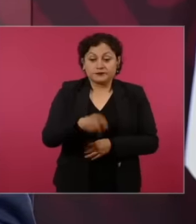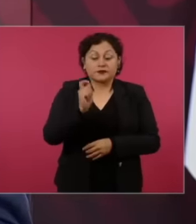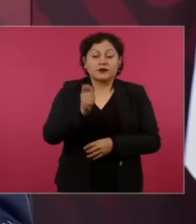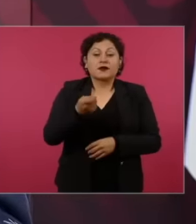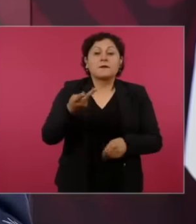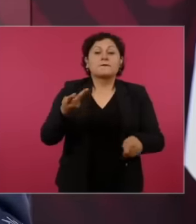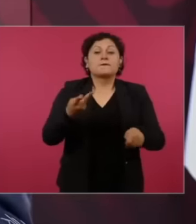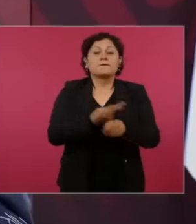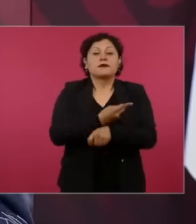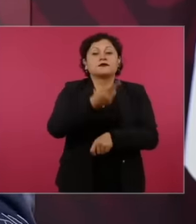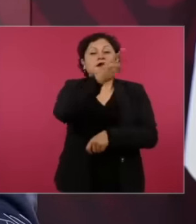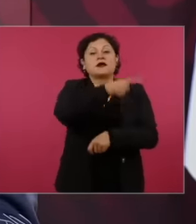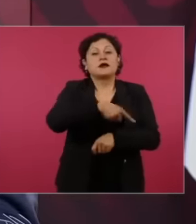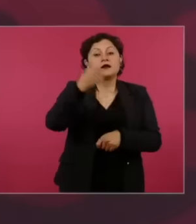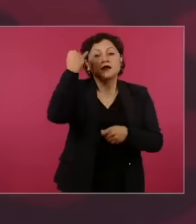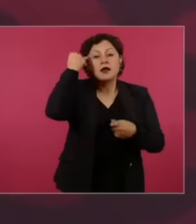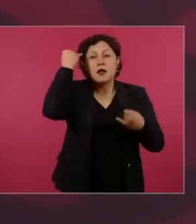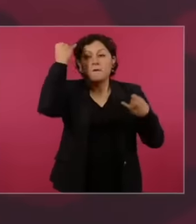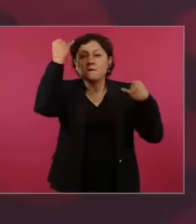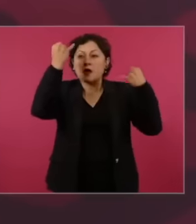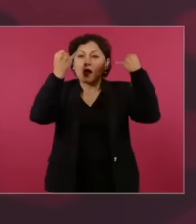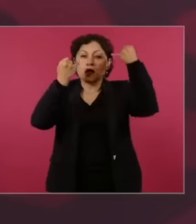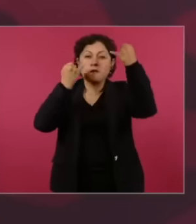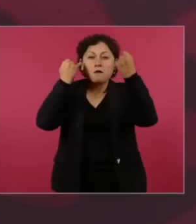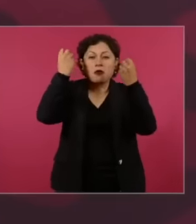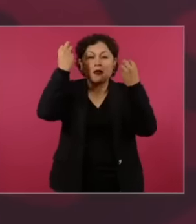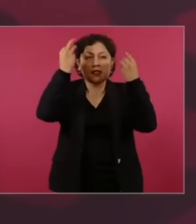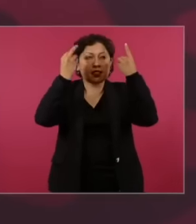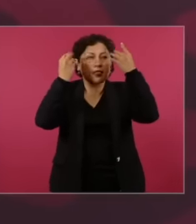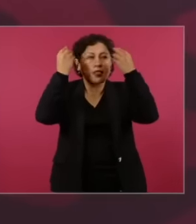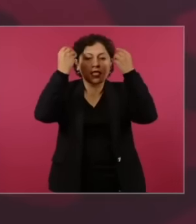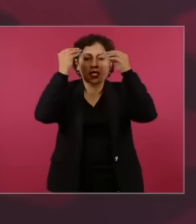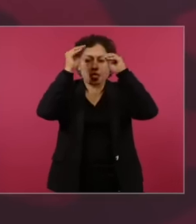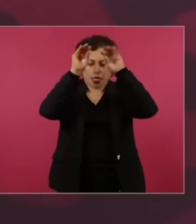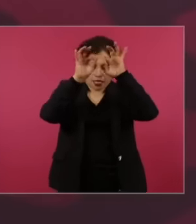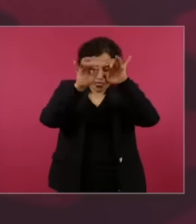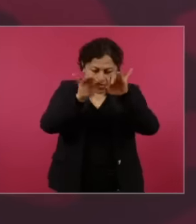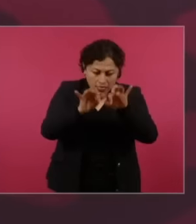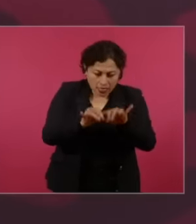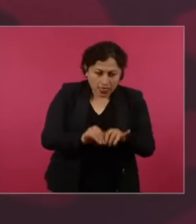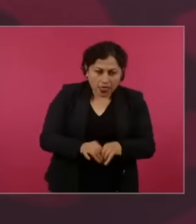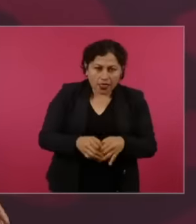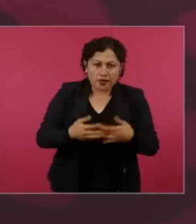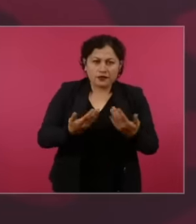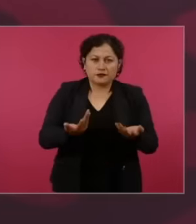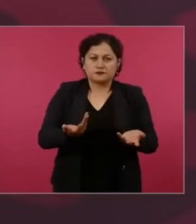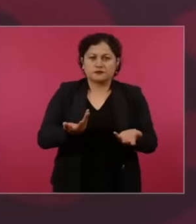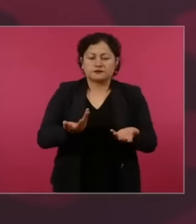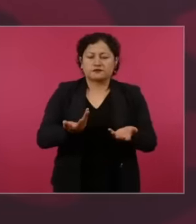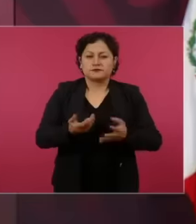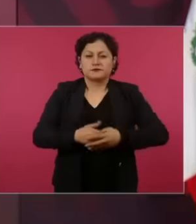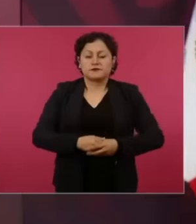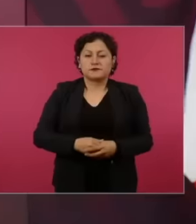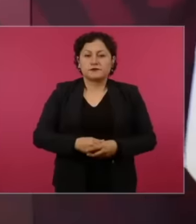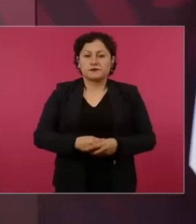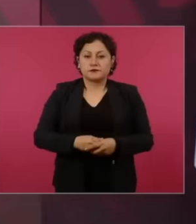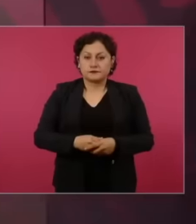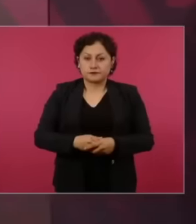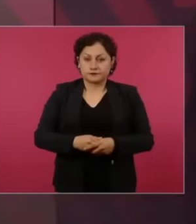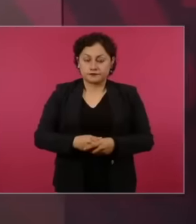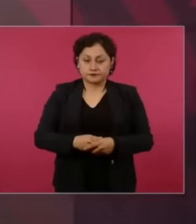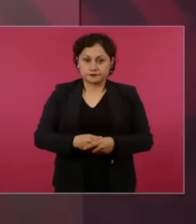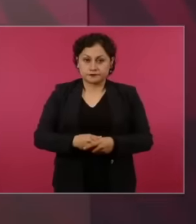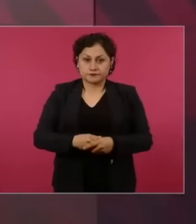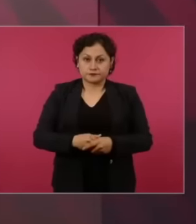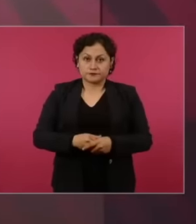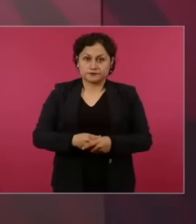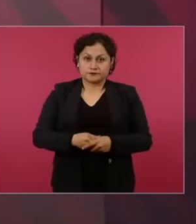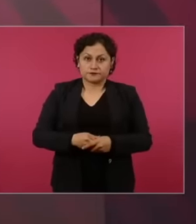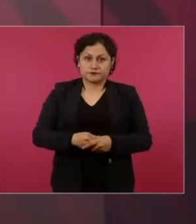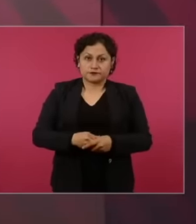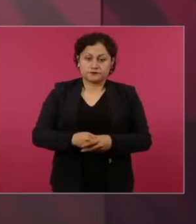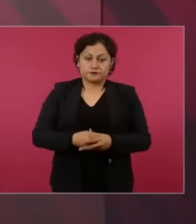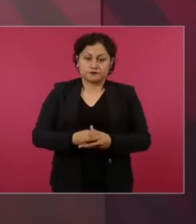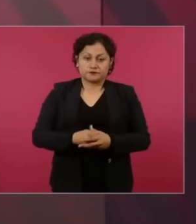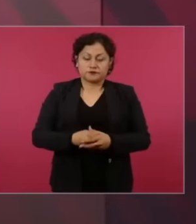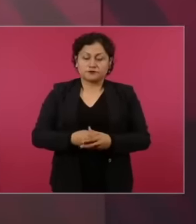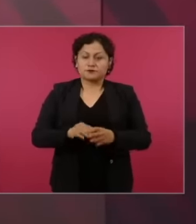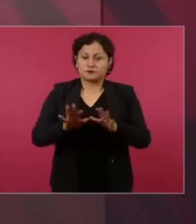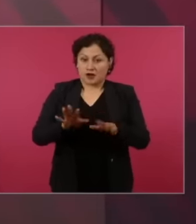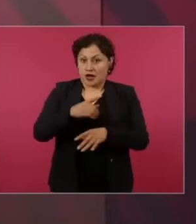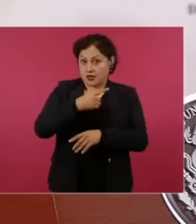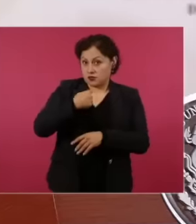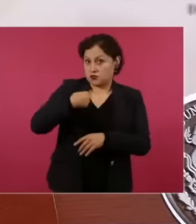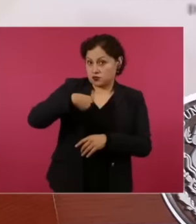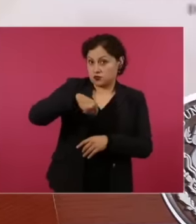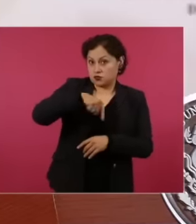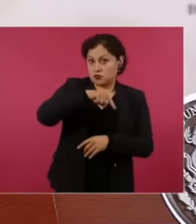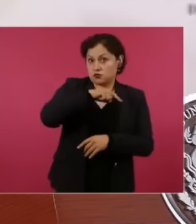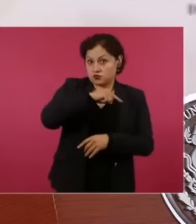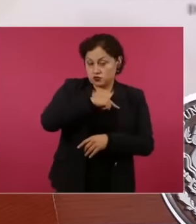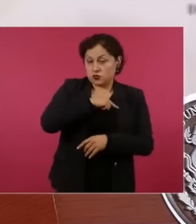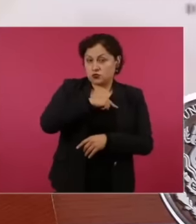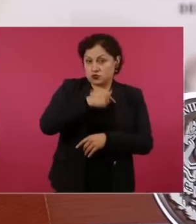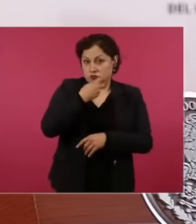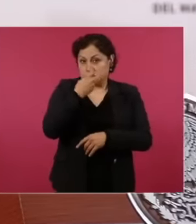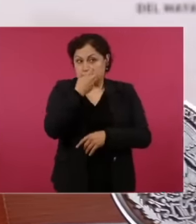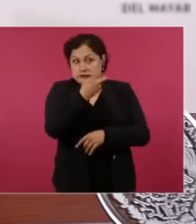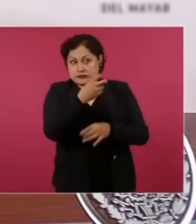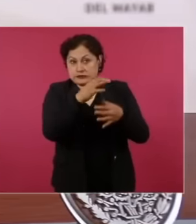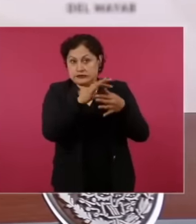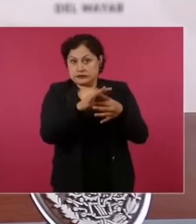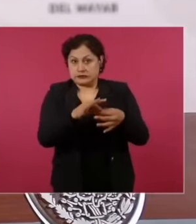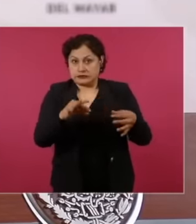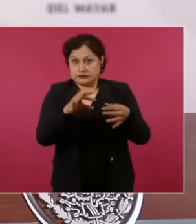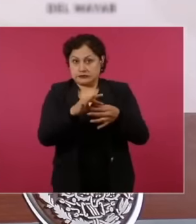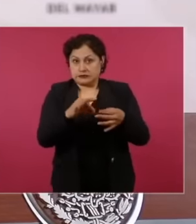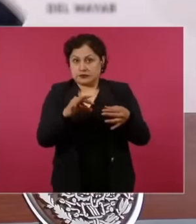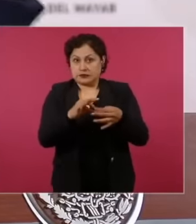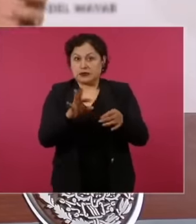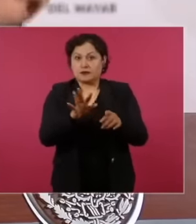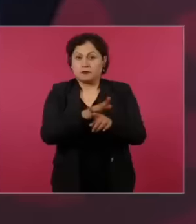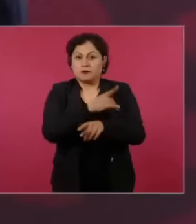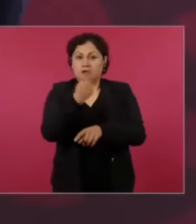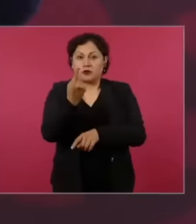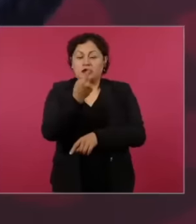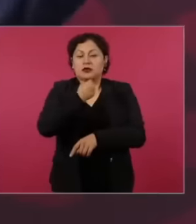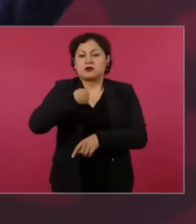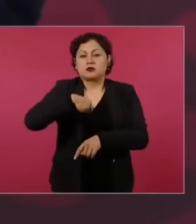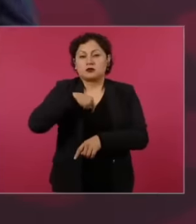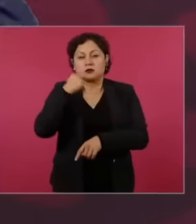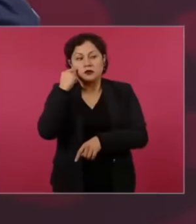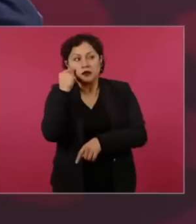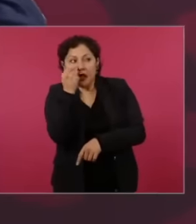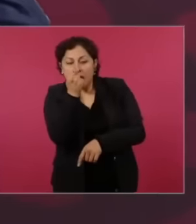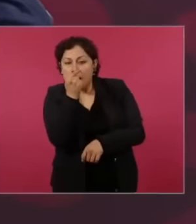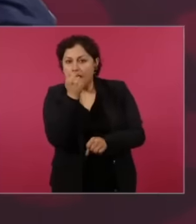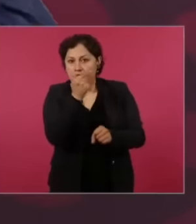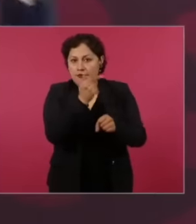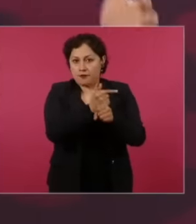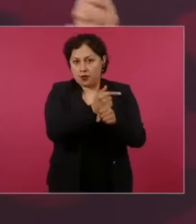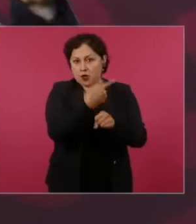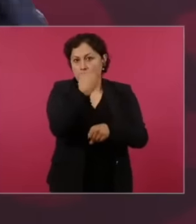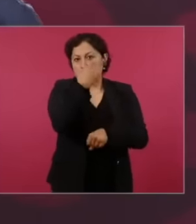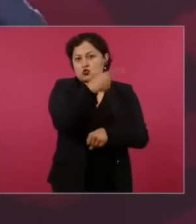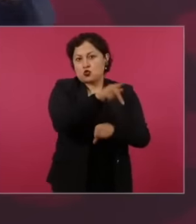they invent, we are talking about content, no, and objectivity, now in terms of interests, that's